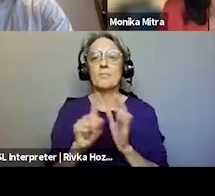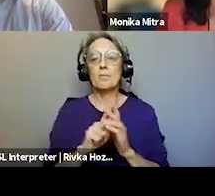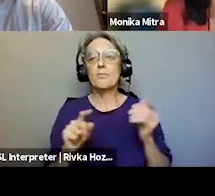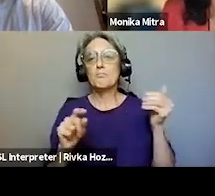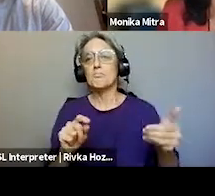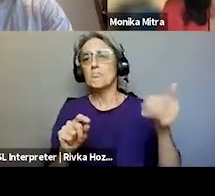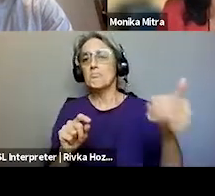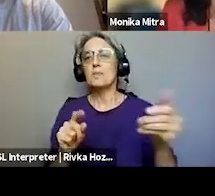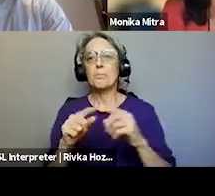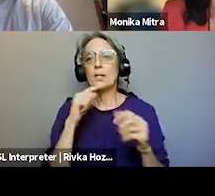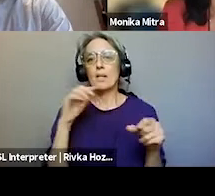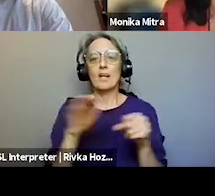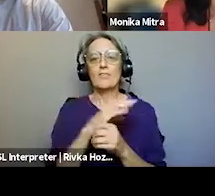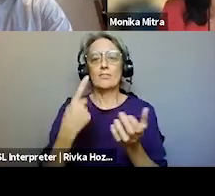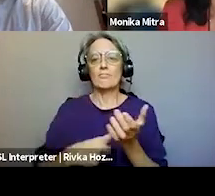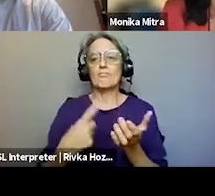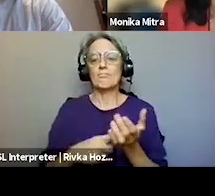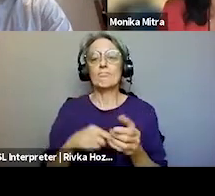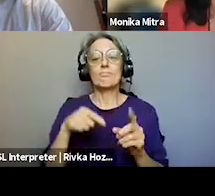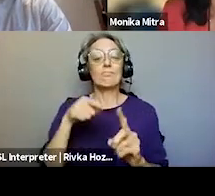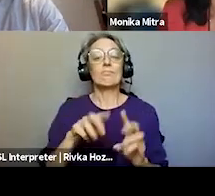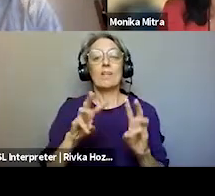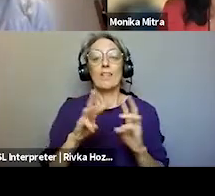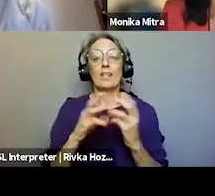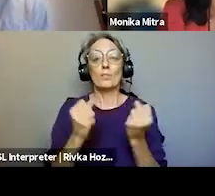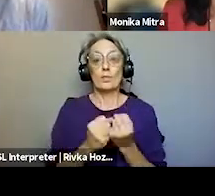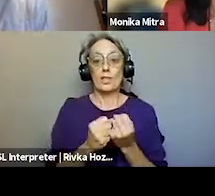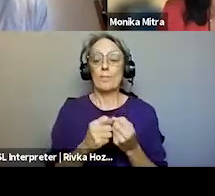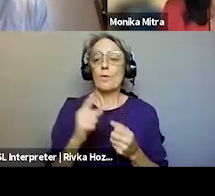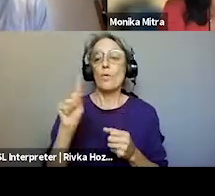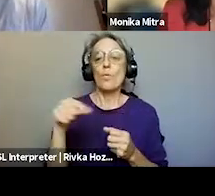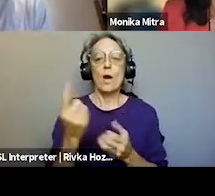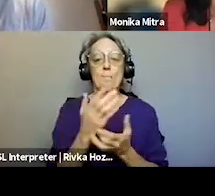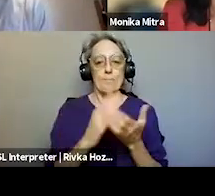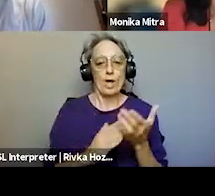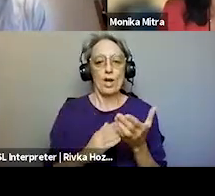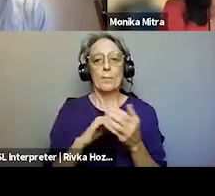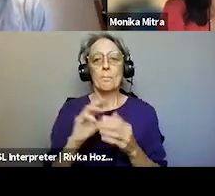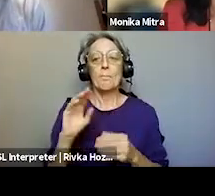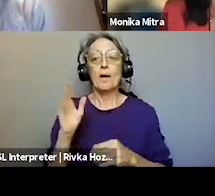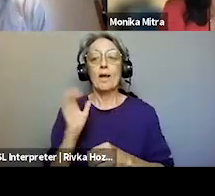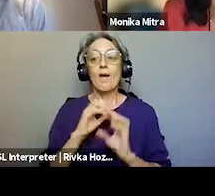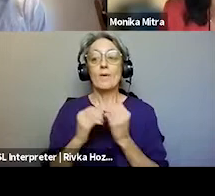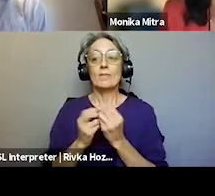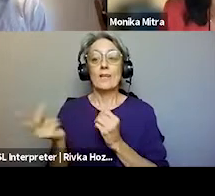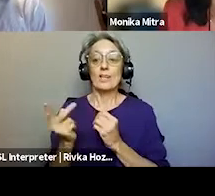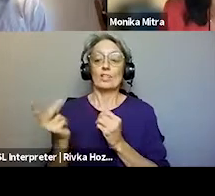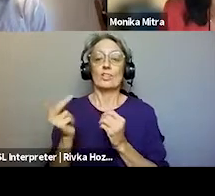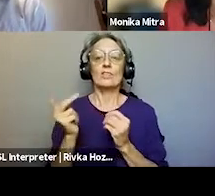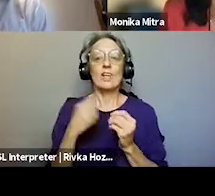workshop is only one piece in a series of work that NIDILRR and NICHD have been